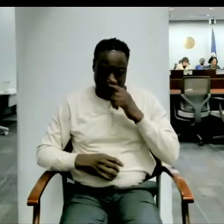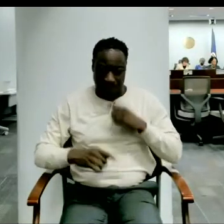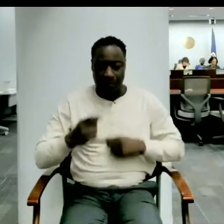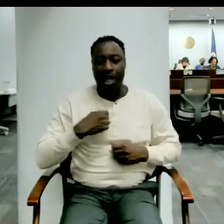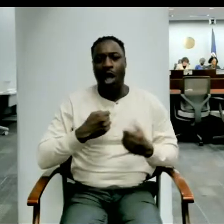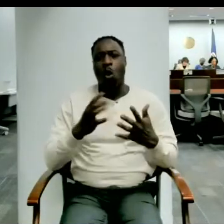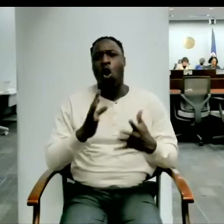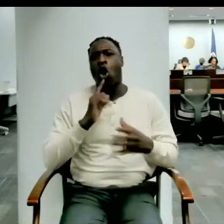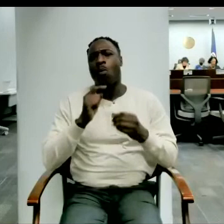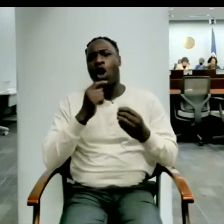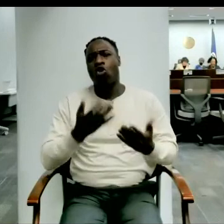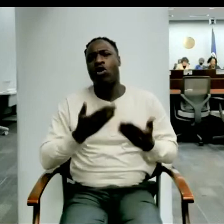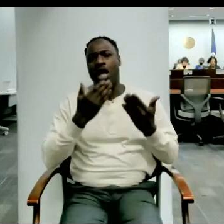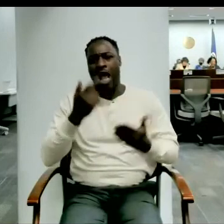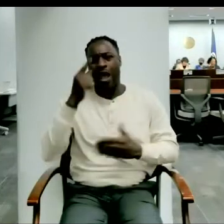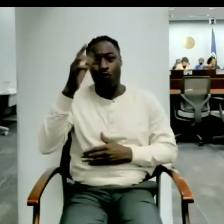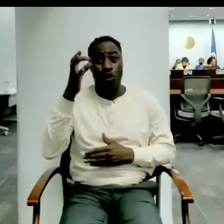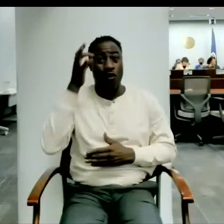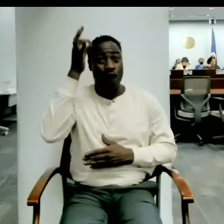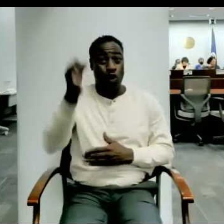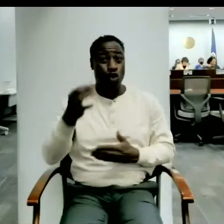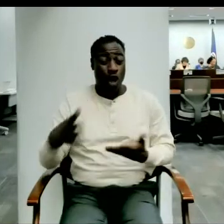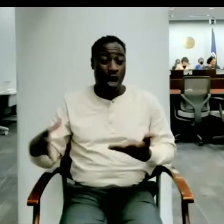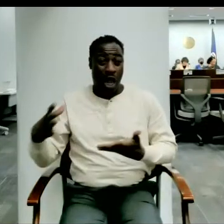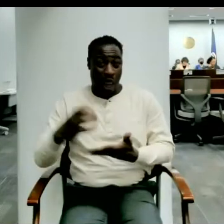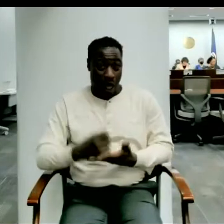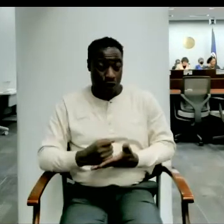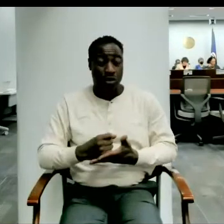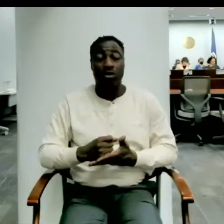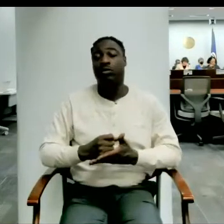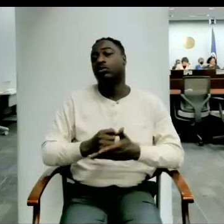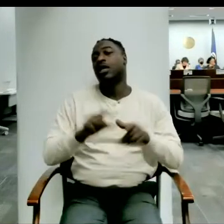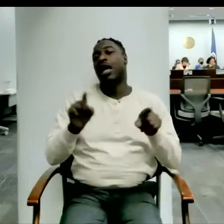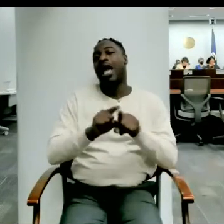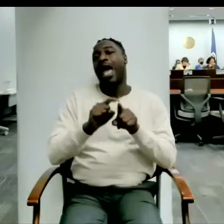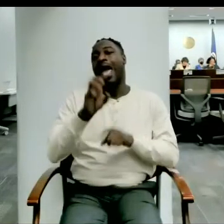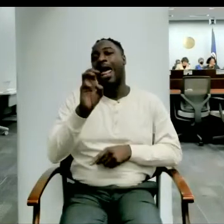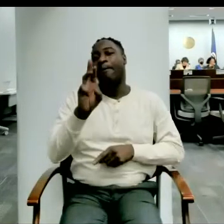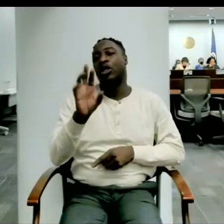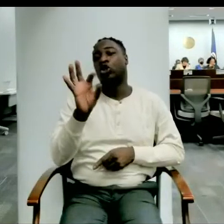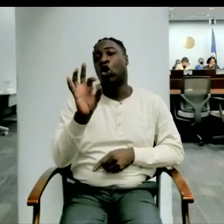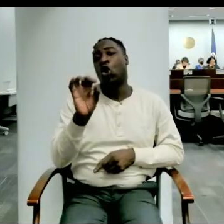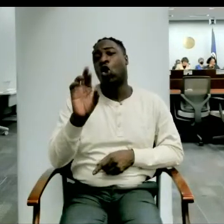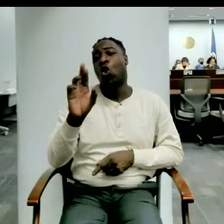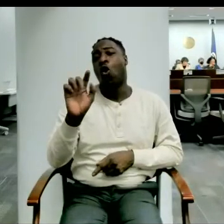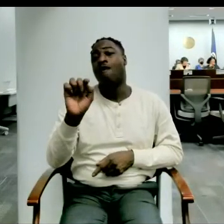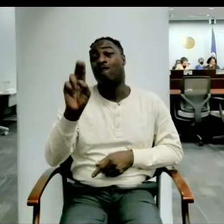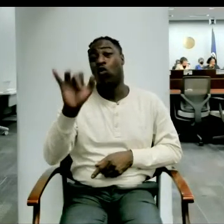recommendations for future collections um as Mr. Fortney eluded to the NAS is proposed the